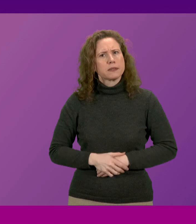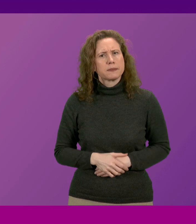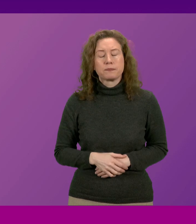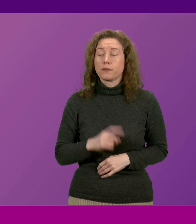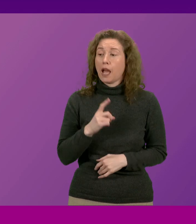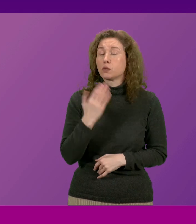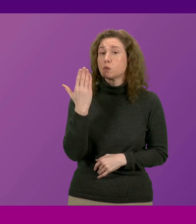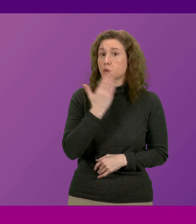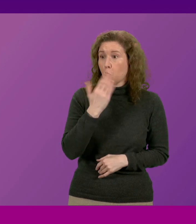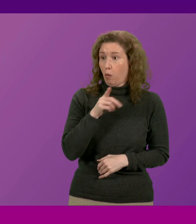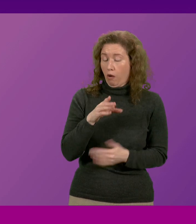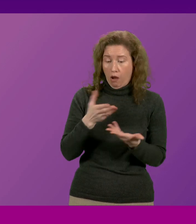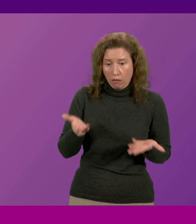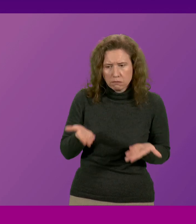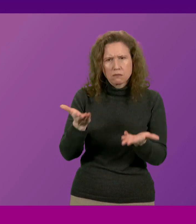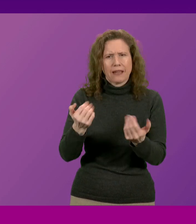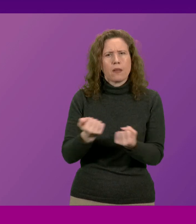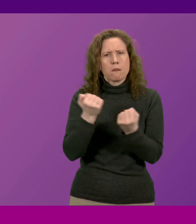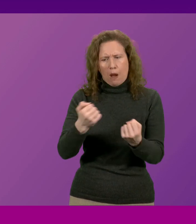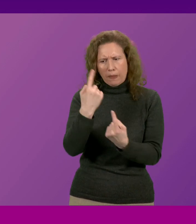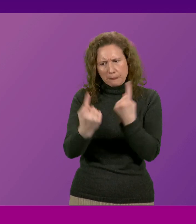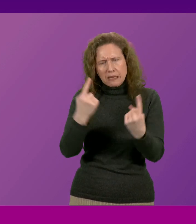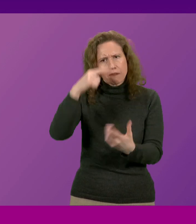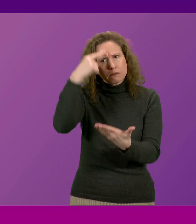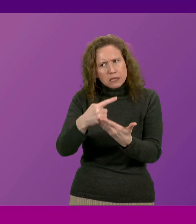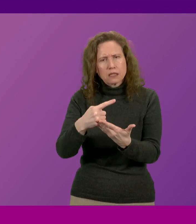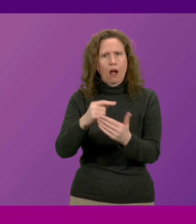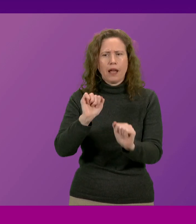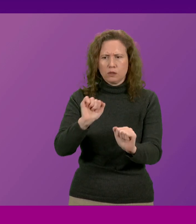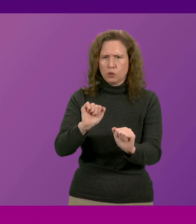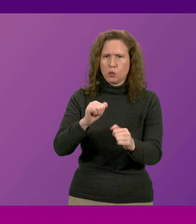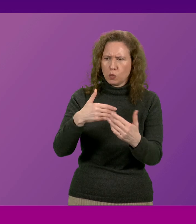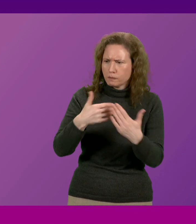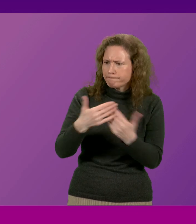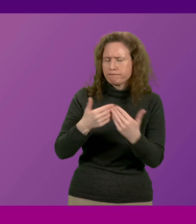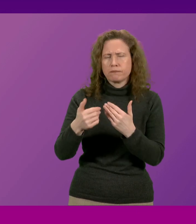Schools are empowered to take decisions that are designed to address unacceptable behaviour. Let